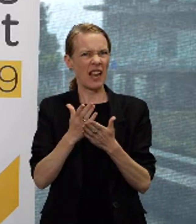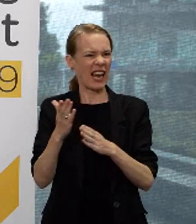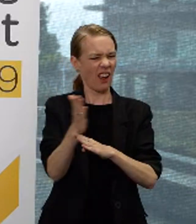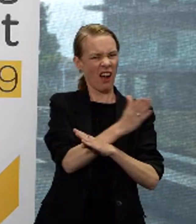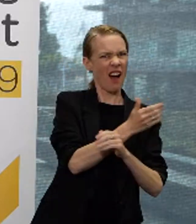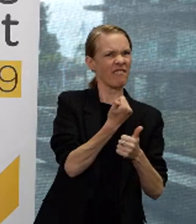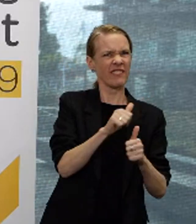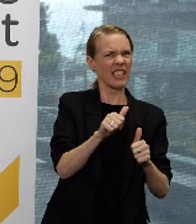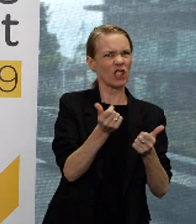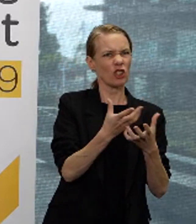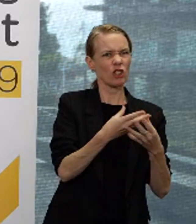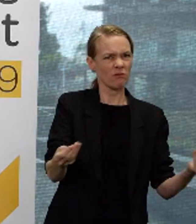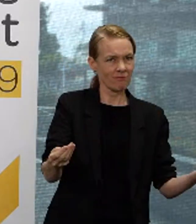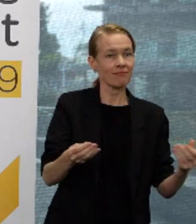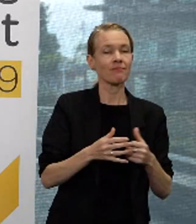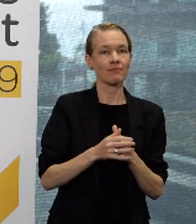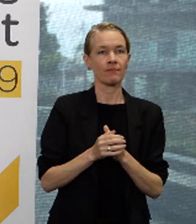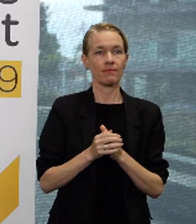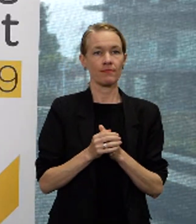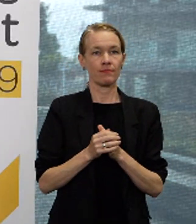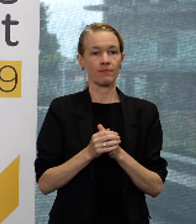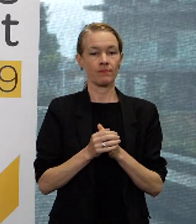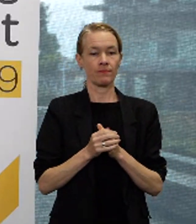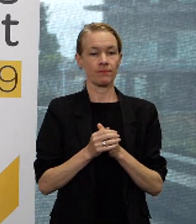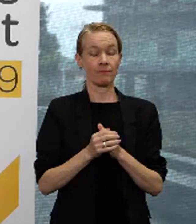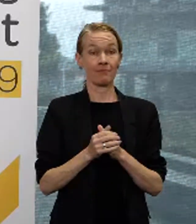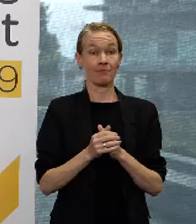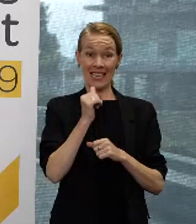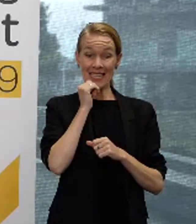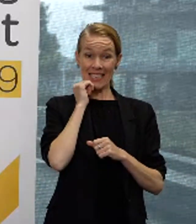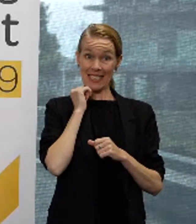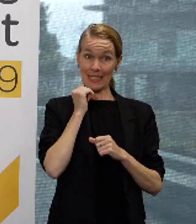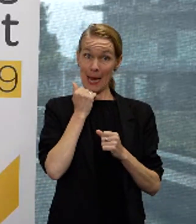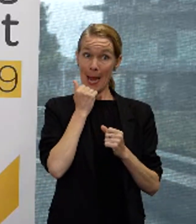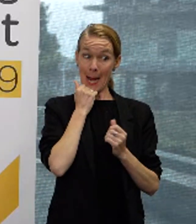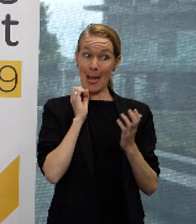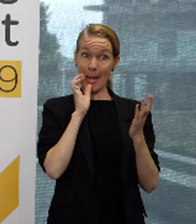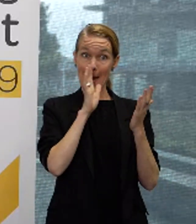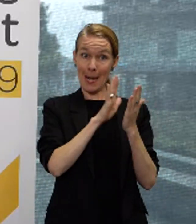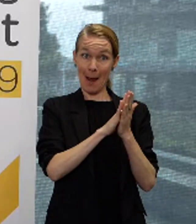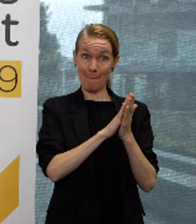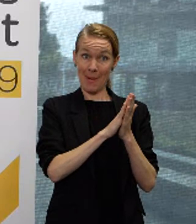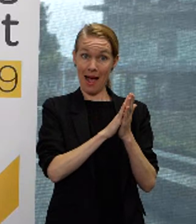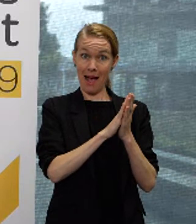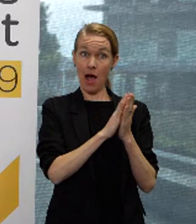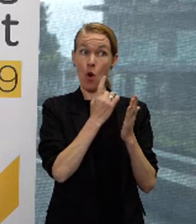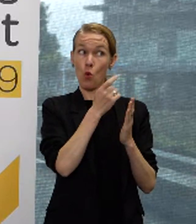One of the cases from managed isolation that we reported yesterday has now been re-categorized as under-investigation